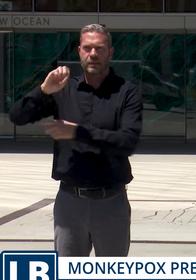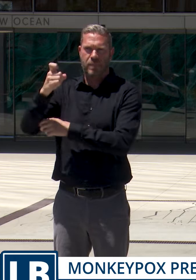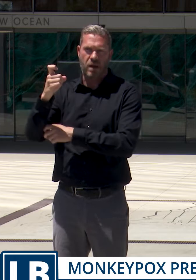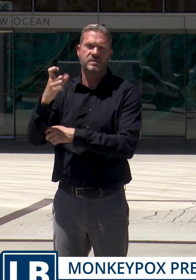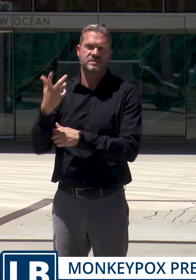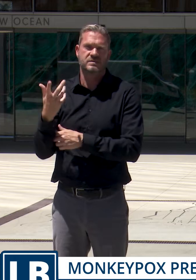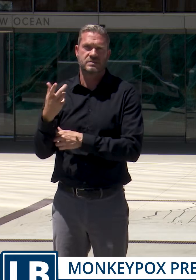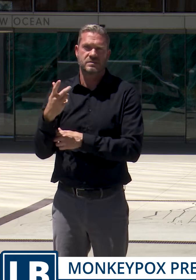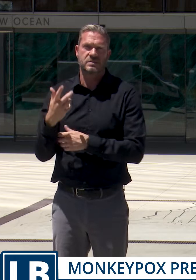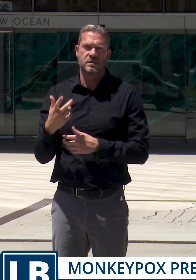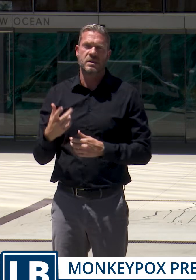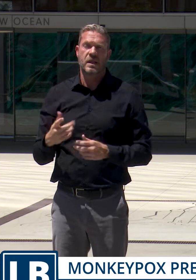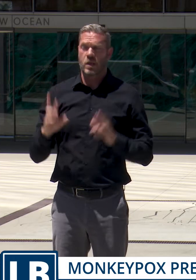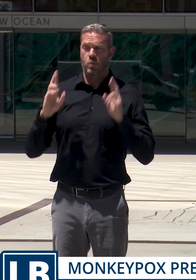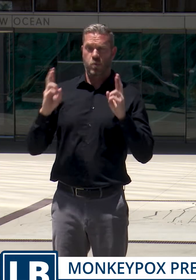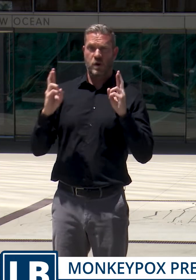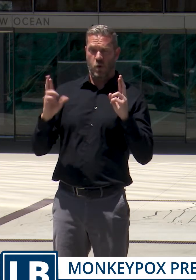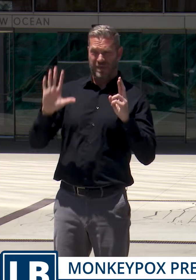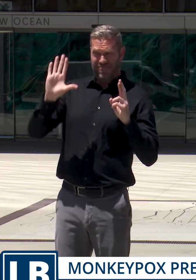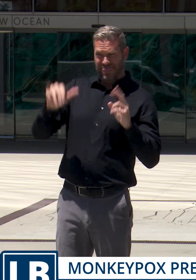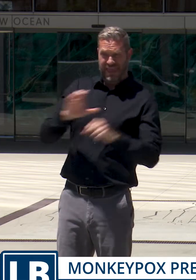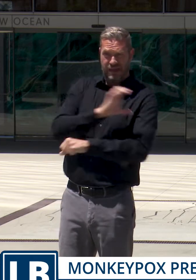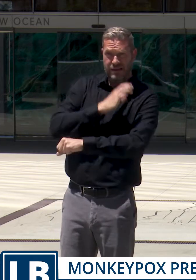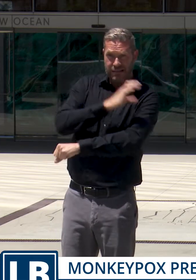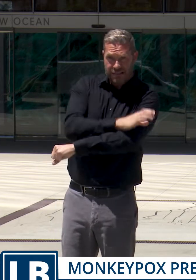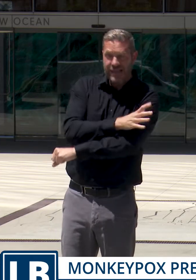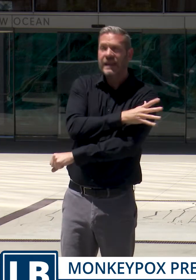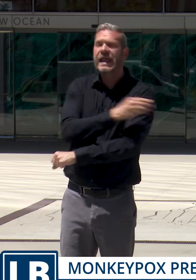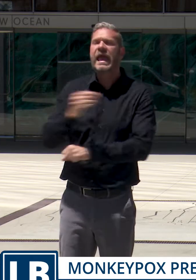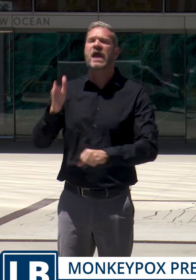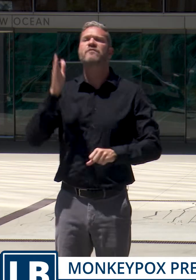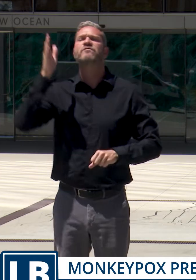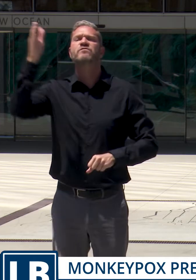and we're hoping in that at that clinic and in others in the future that will be able to reach a